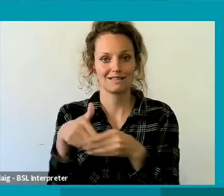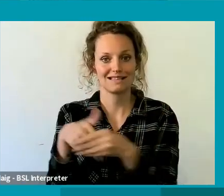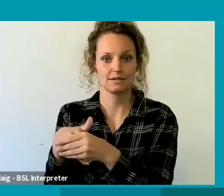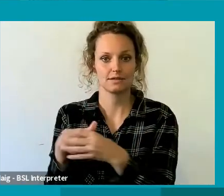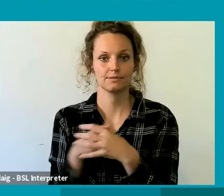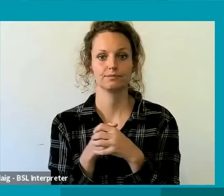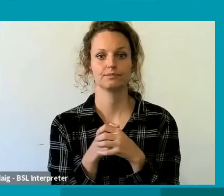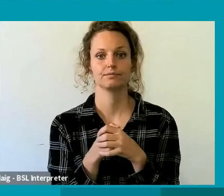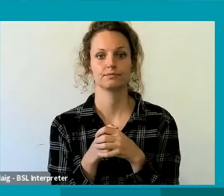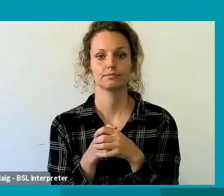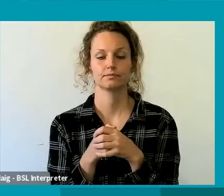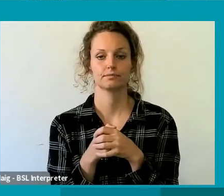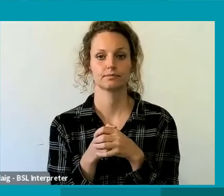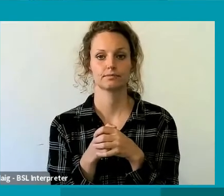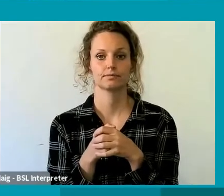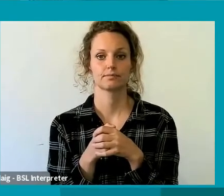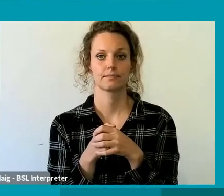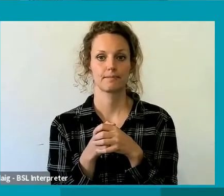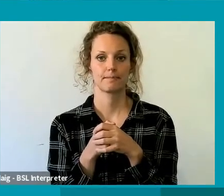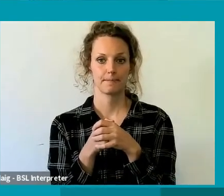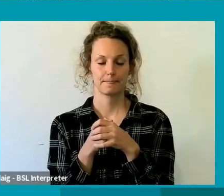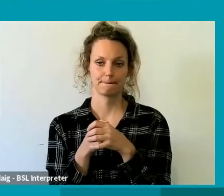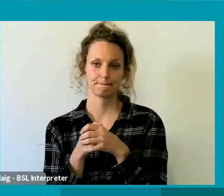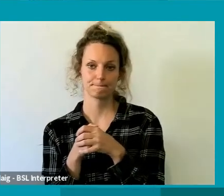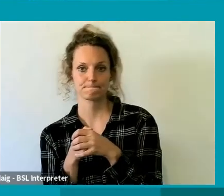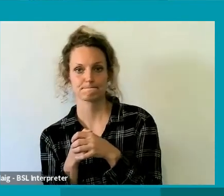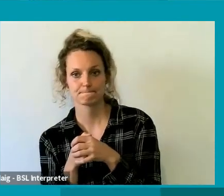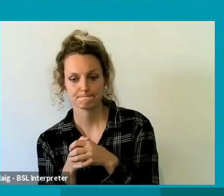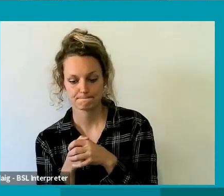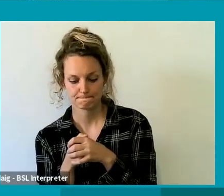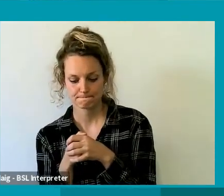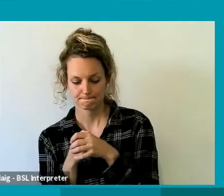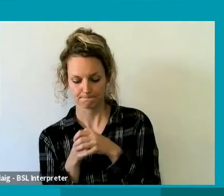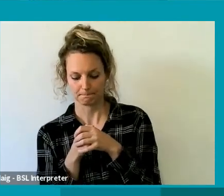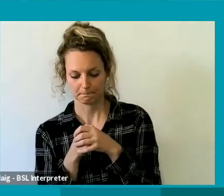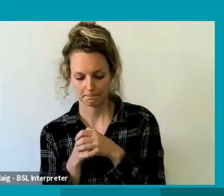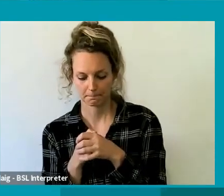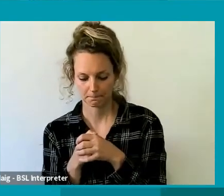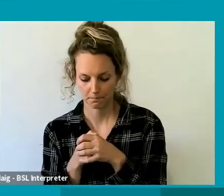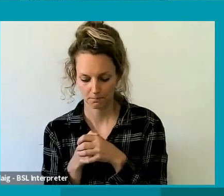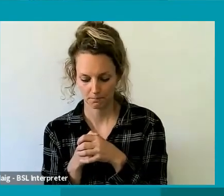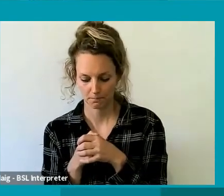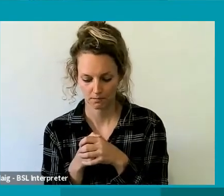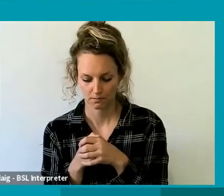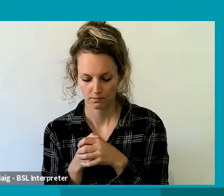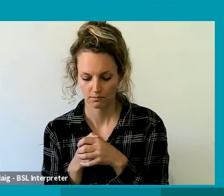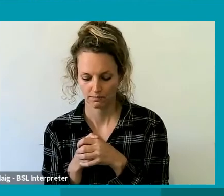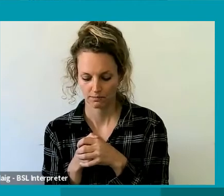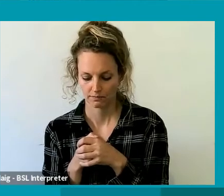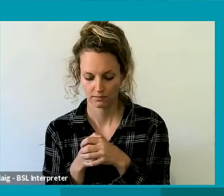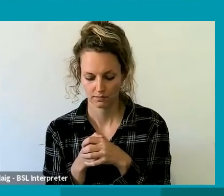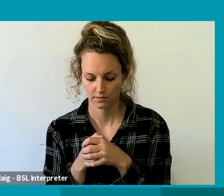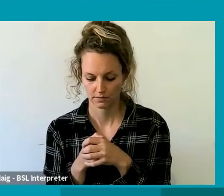If you are thinking of using content either through article writing or posts, have a specific goal in mind.